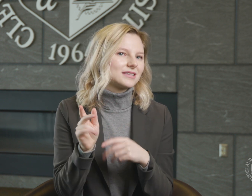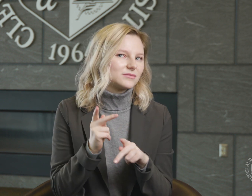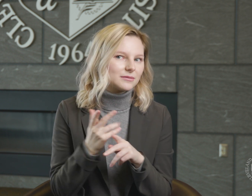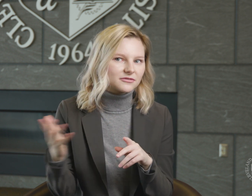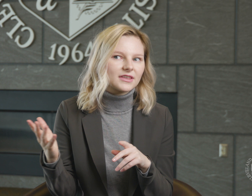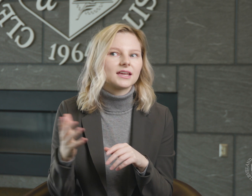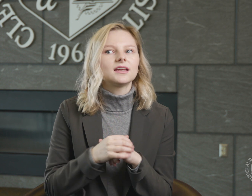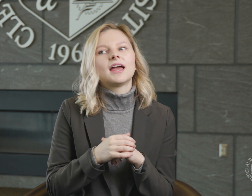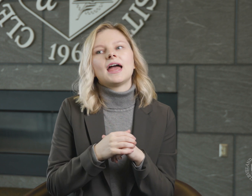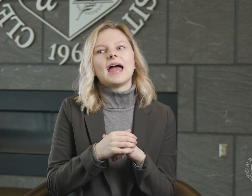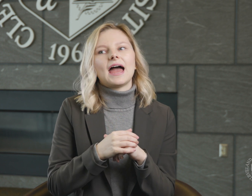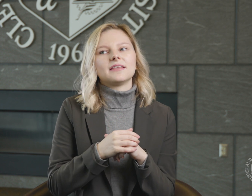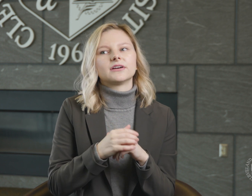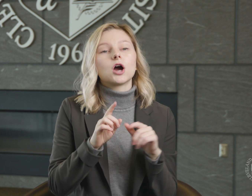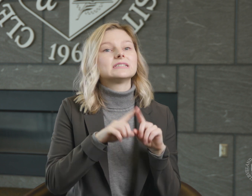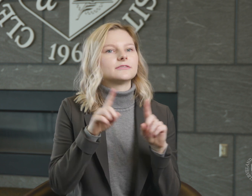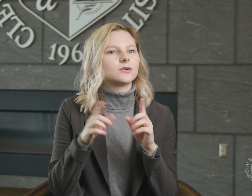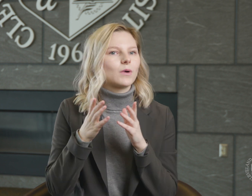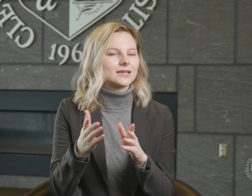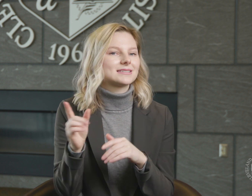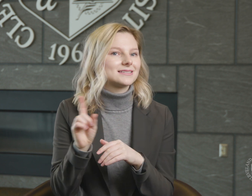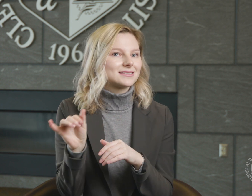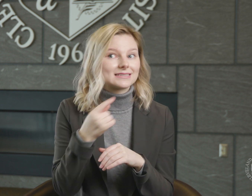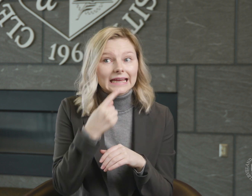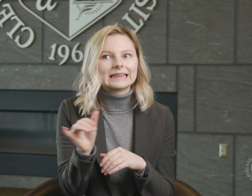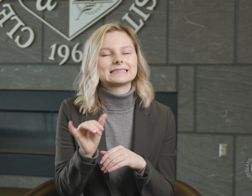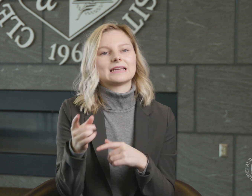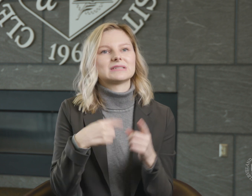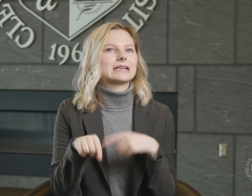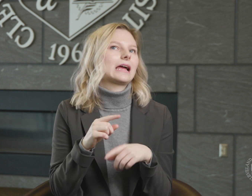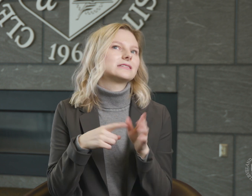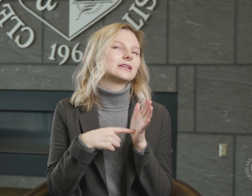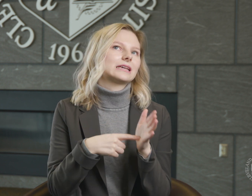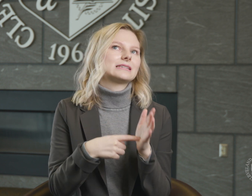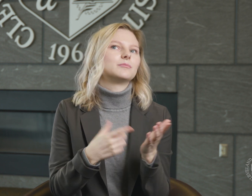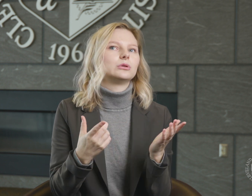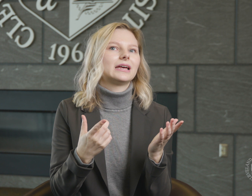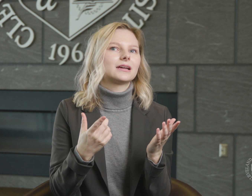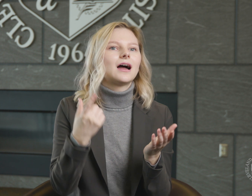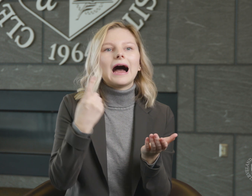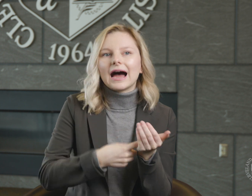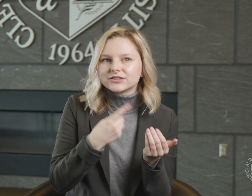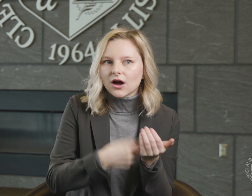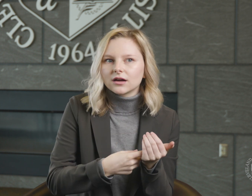same type of thing and there are different ways to say the same sign so like example like hot dog